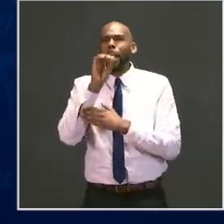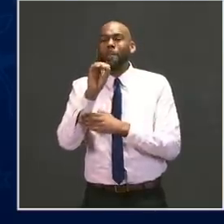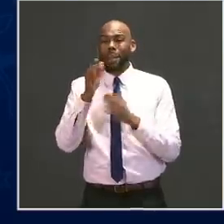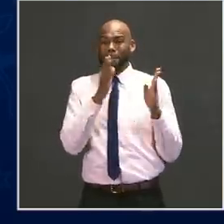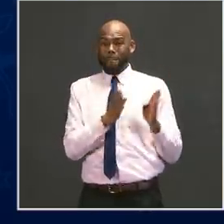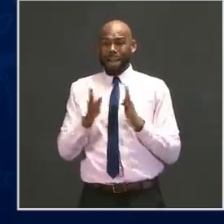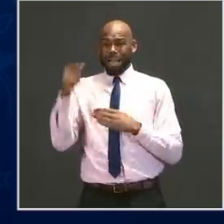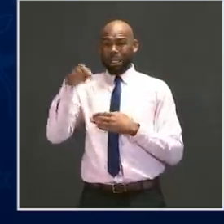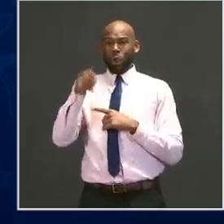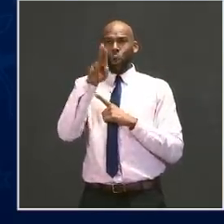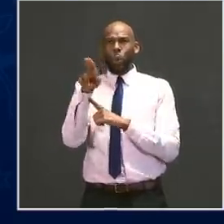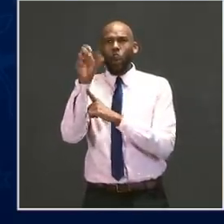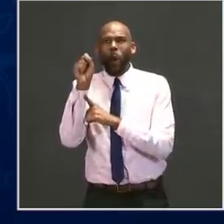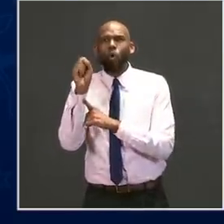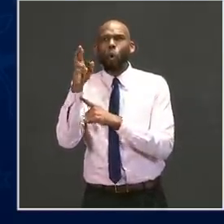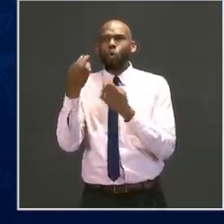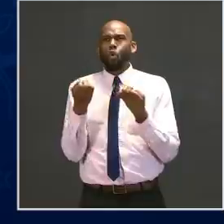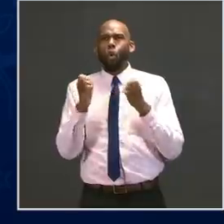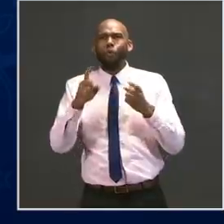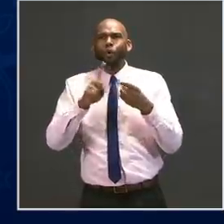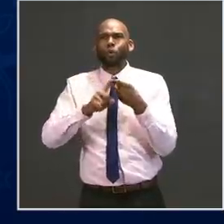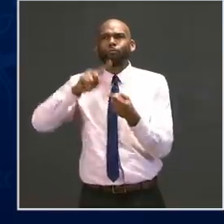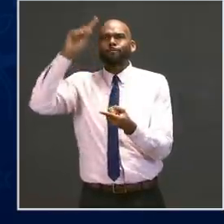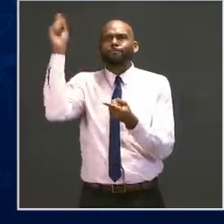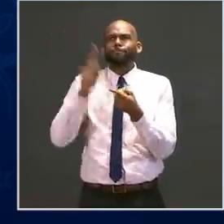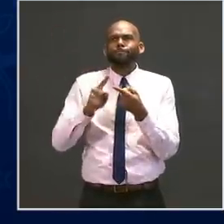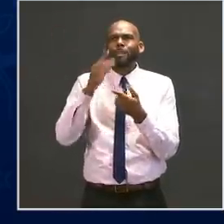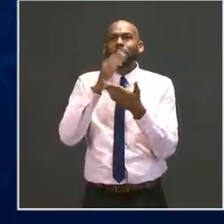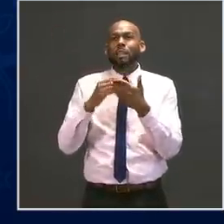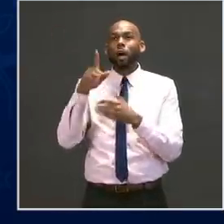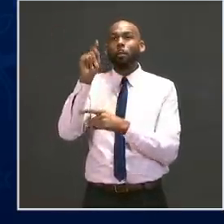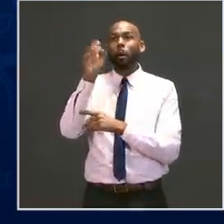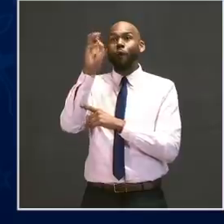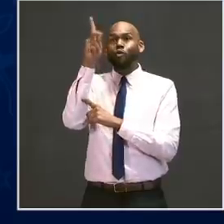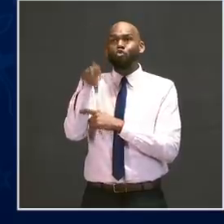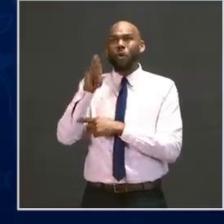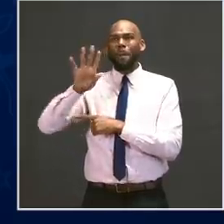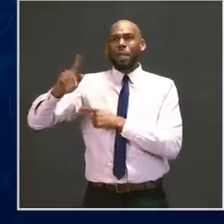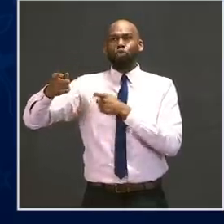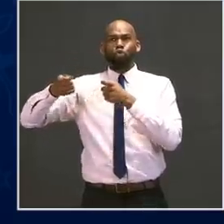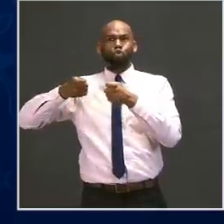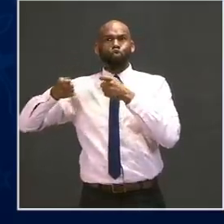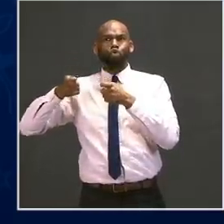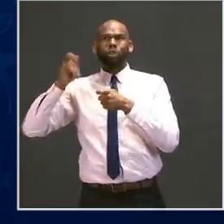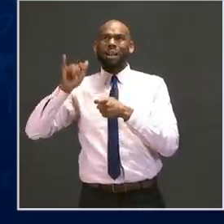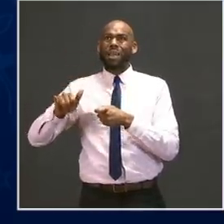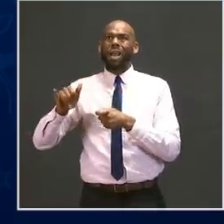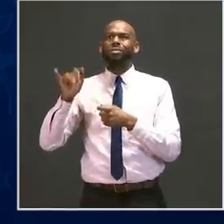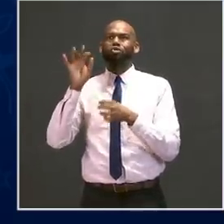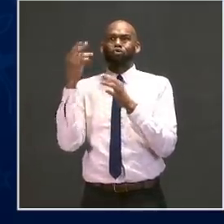or any effort to roll back some of the Trump-era regulations seen as responsible for the supply shortage? Ms. Psaki: Sure.